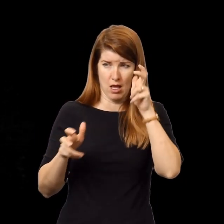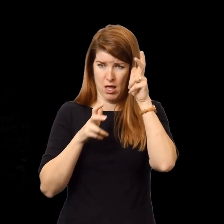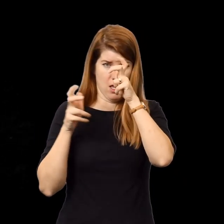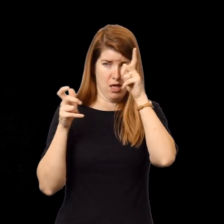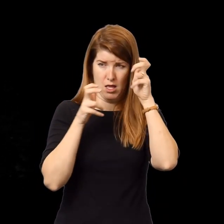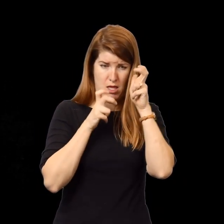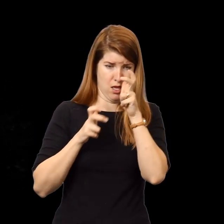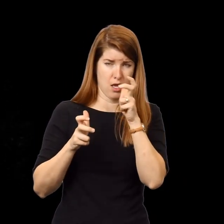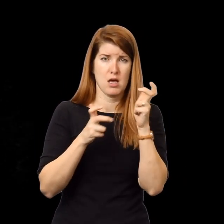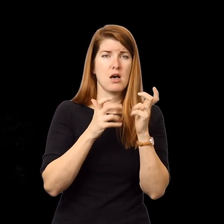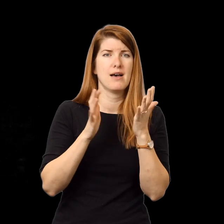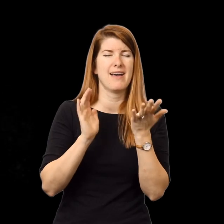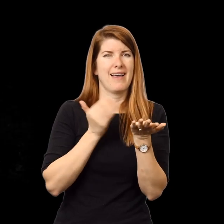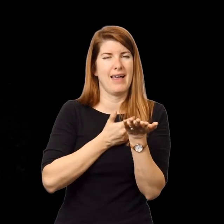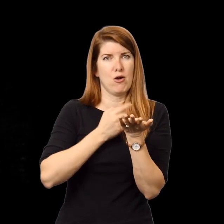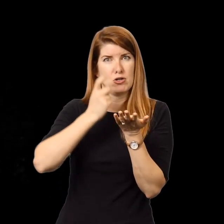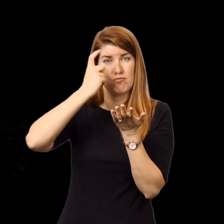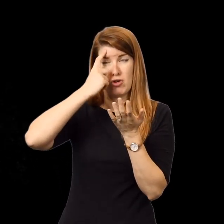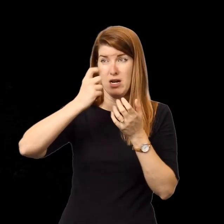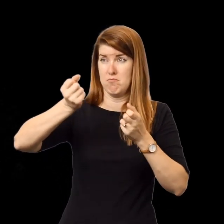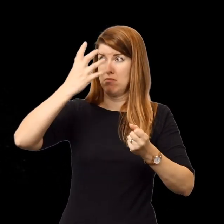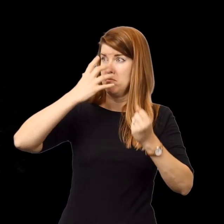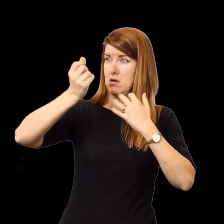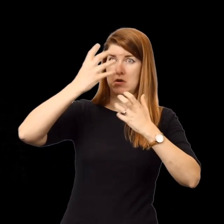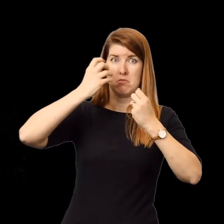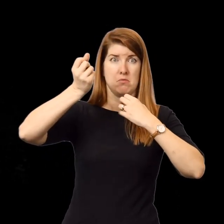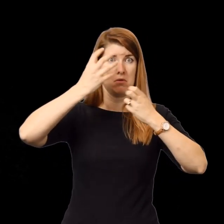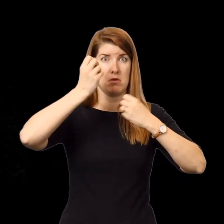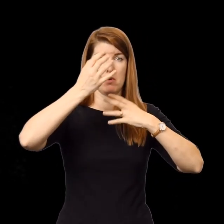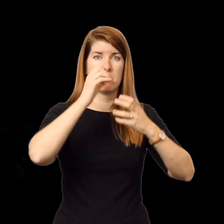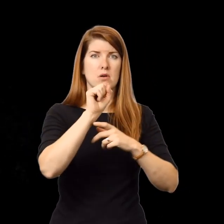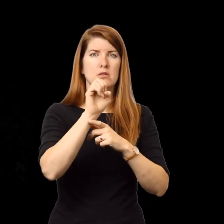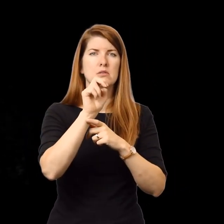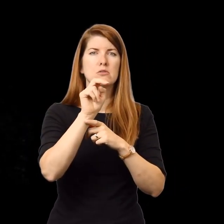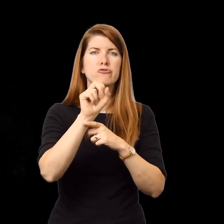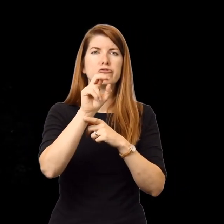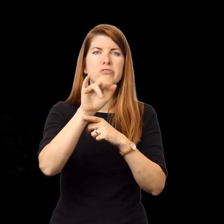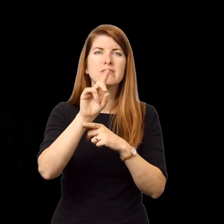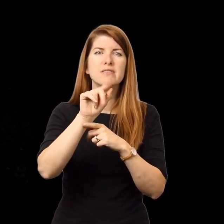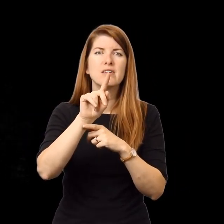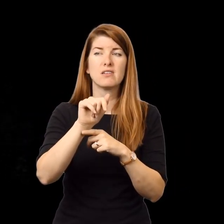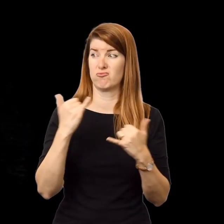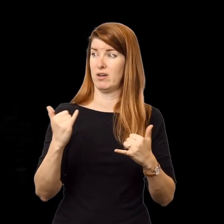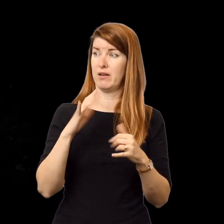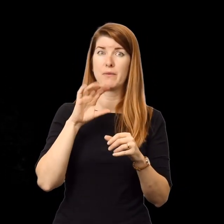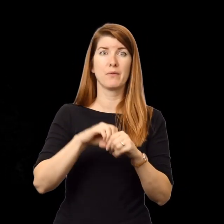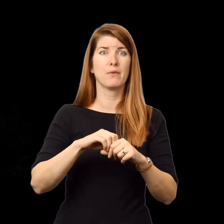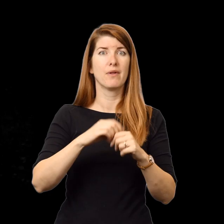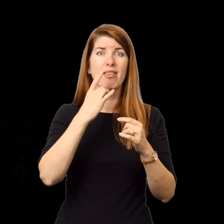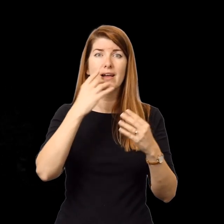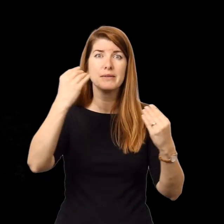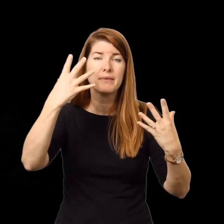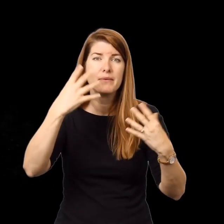We're getting all of this. Our brain is bombarded with sensory data. Right now there's the lights, there's noise in the room,